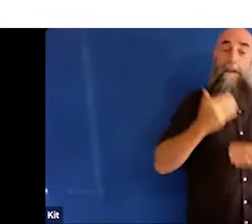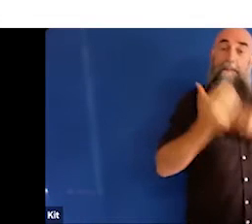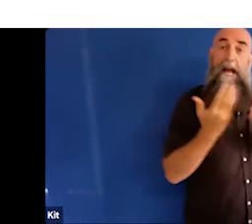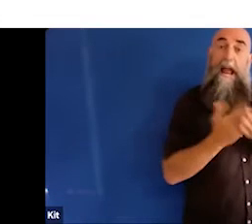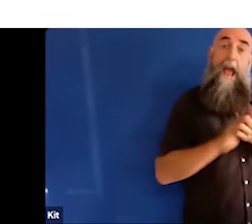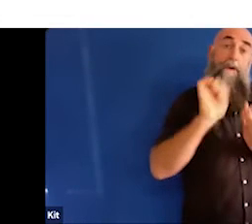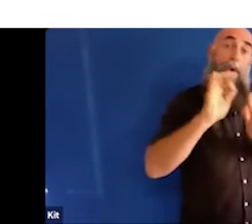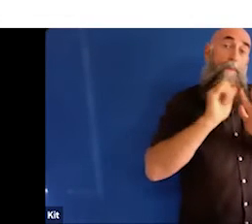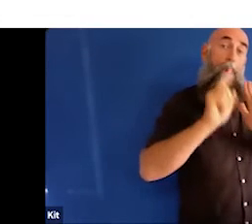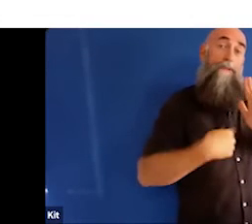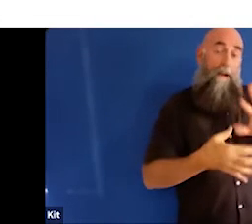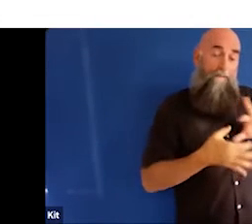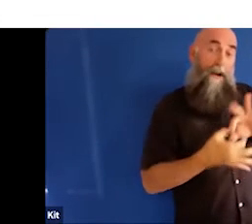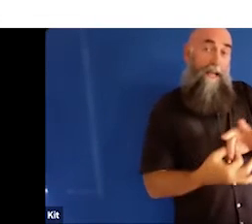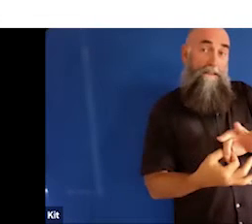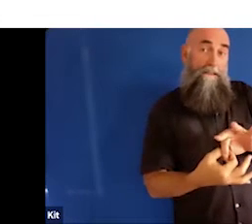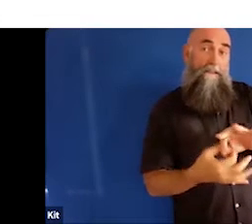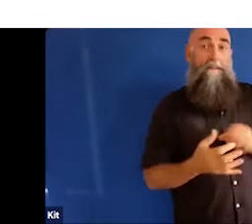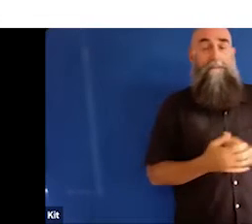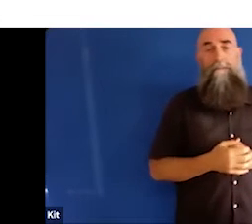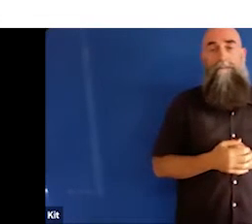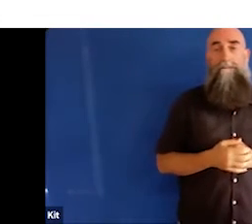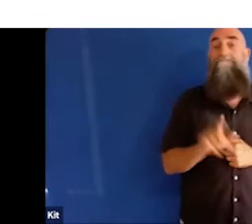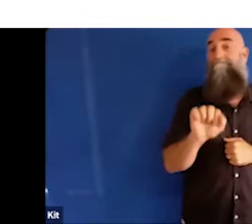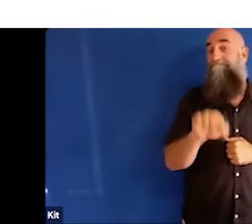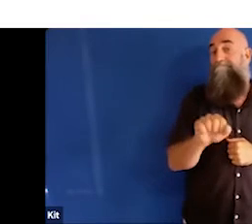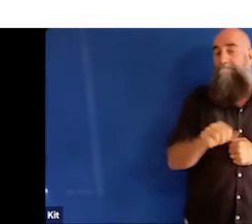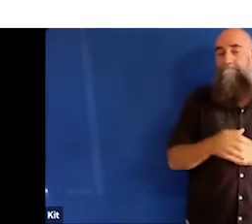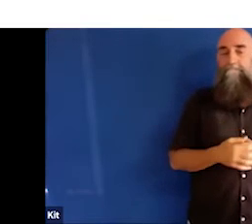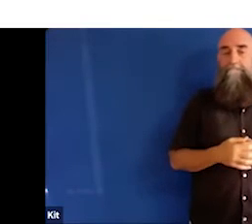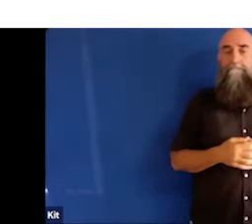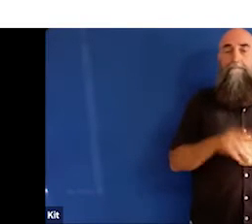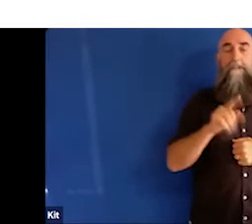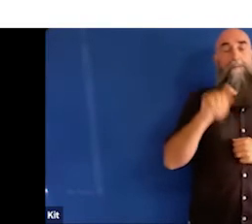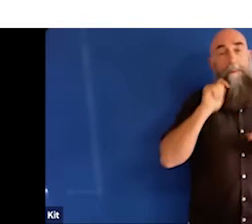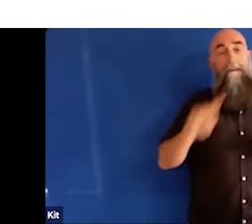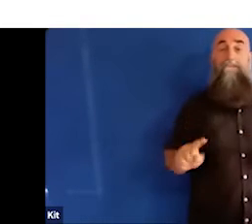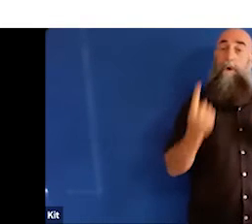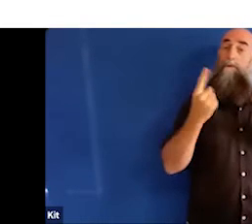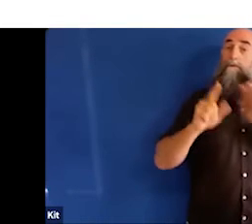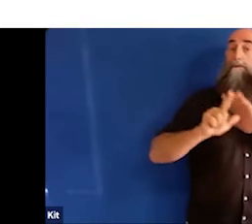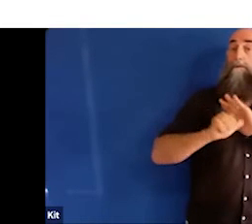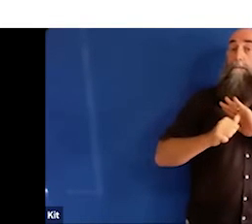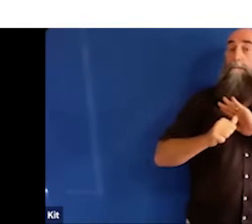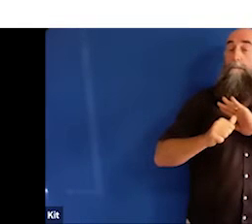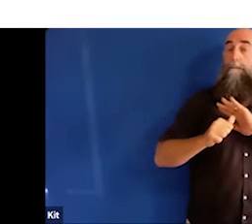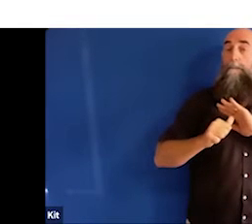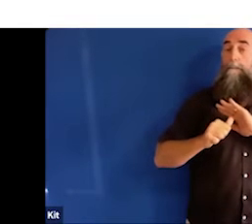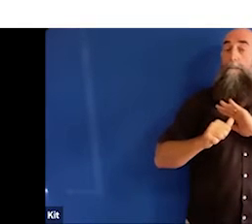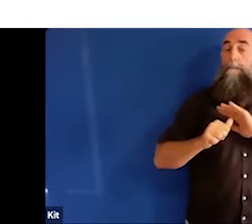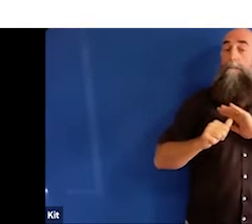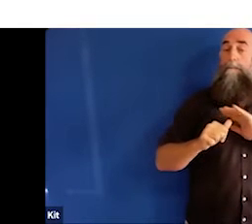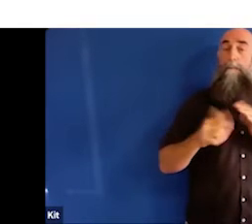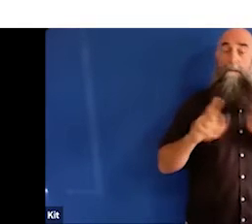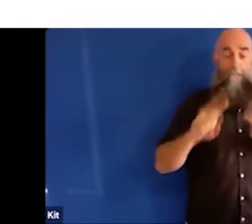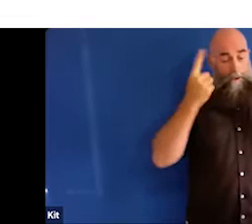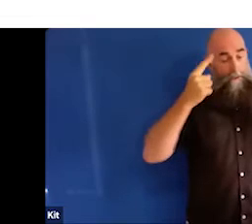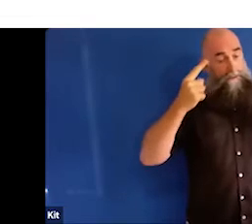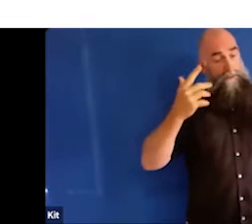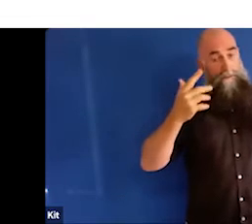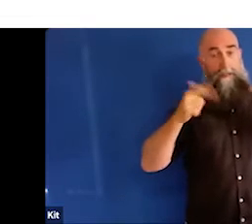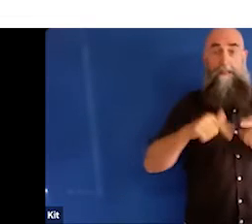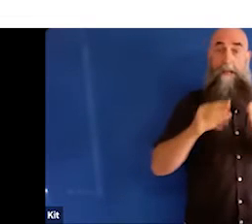This is one of the first times that an application form directly relates